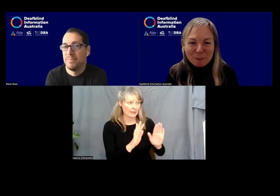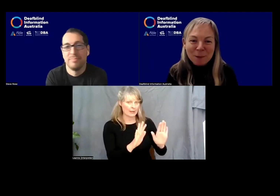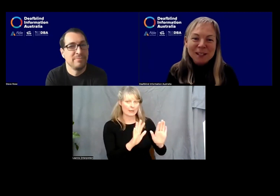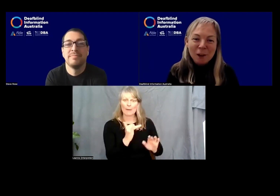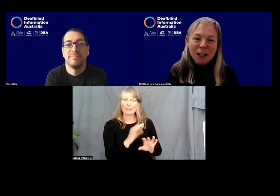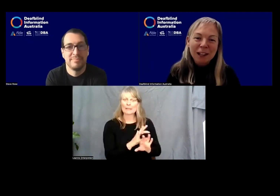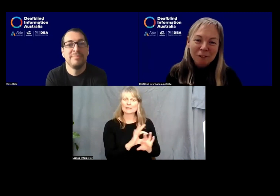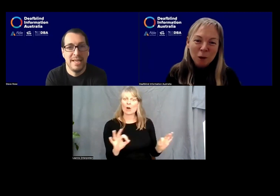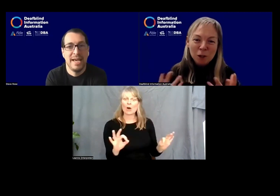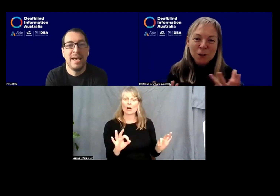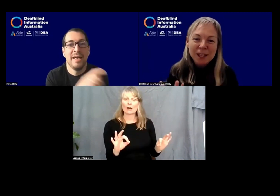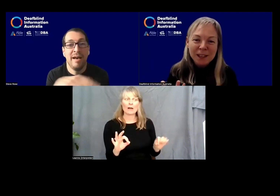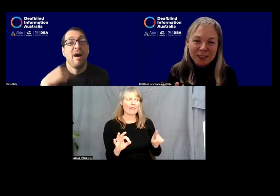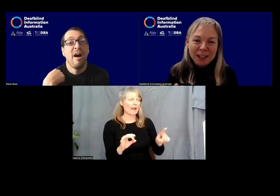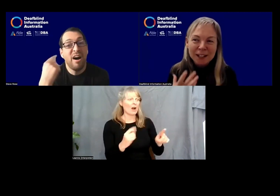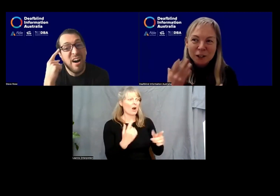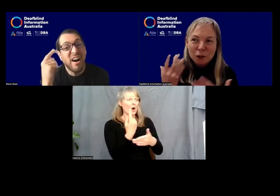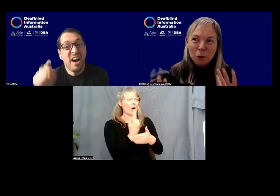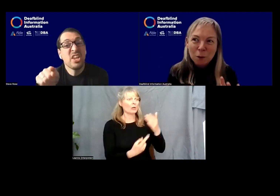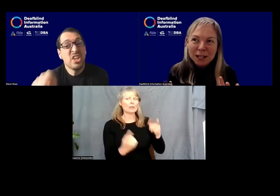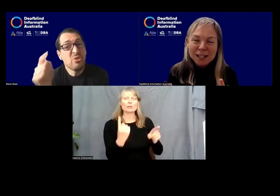memory. I love what you said there, and to always...